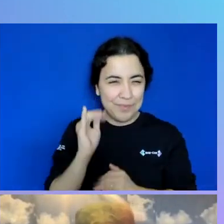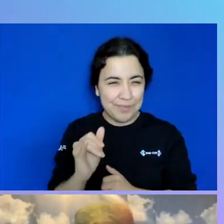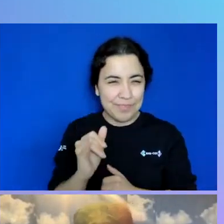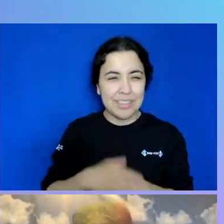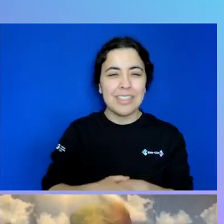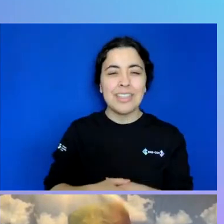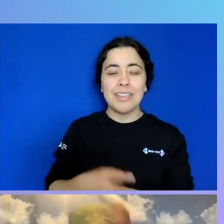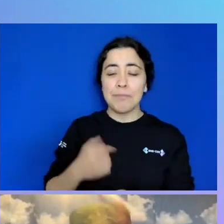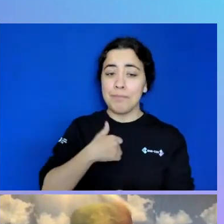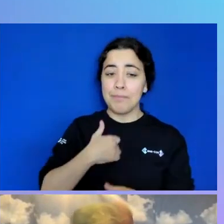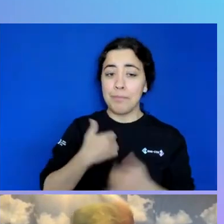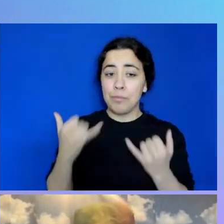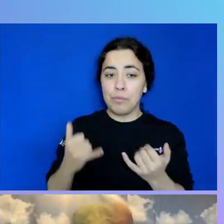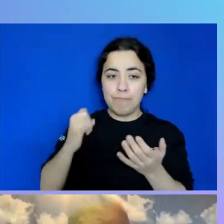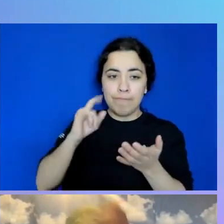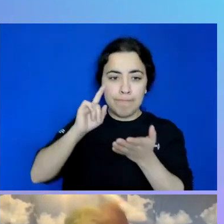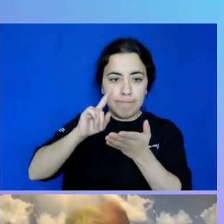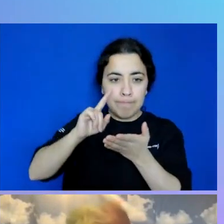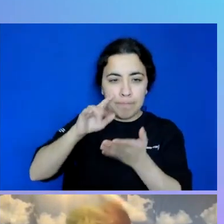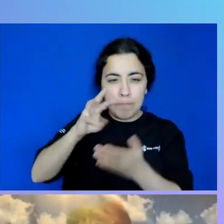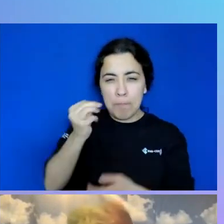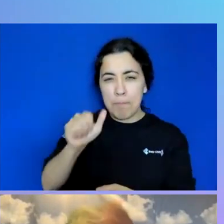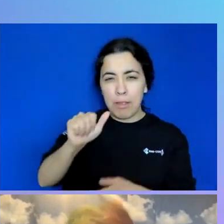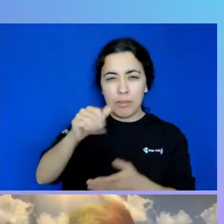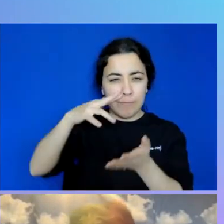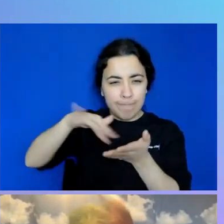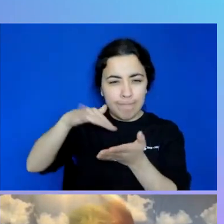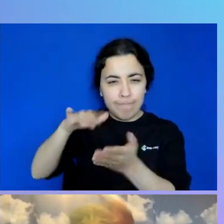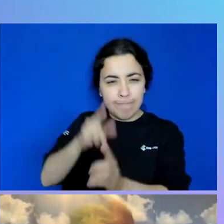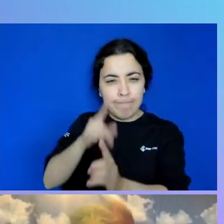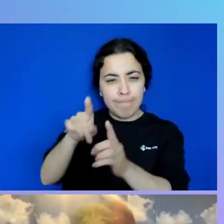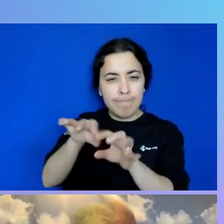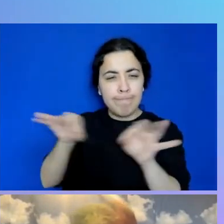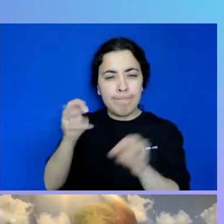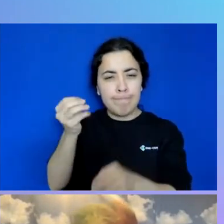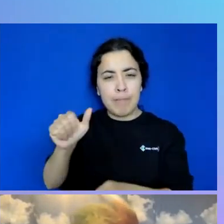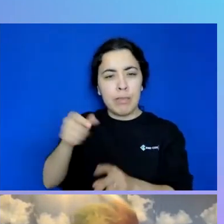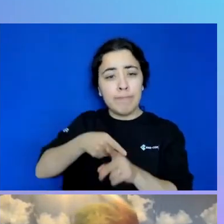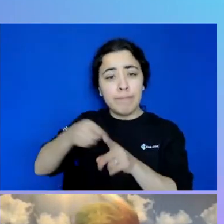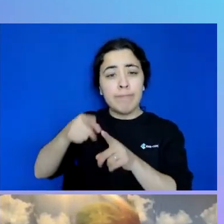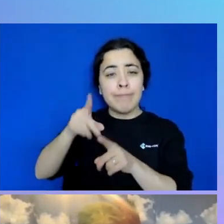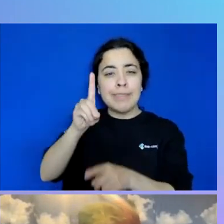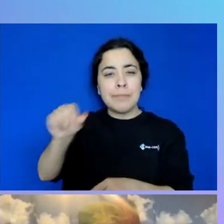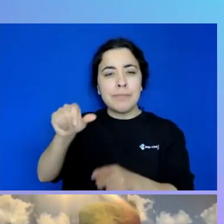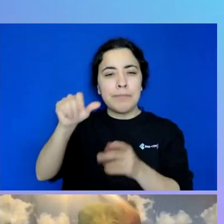City University of New York. And I also identify as a disability